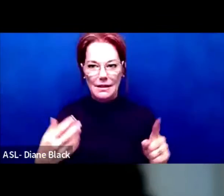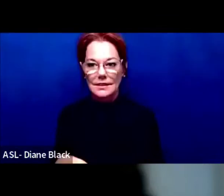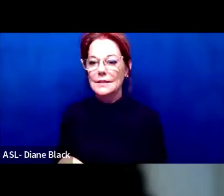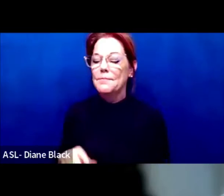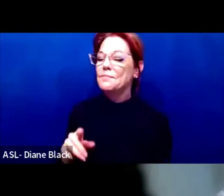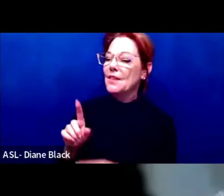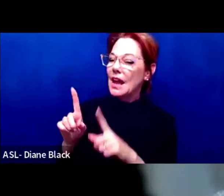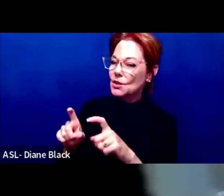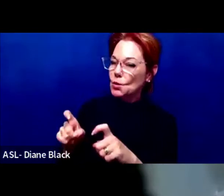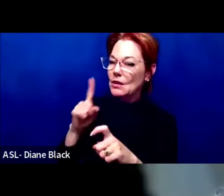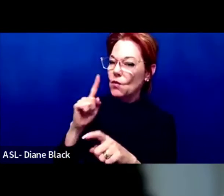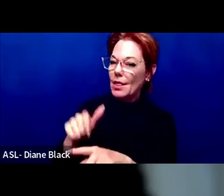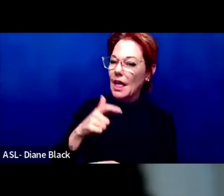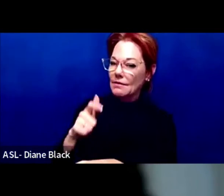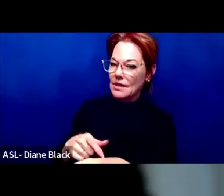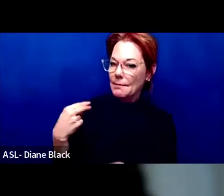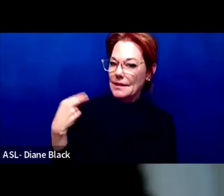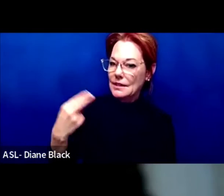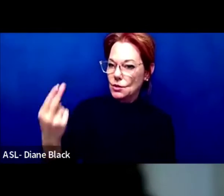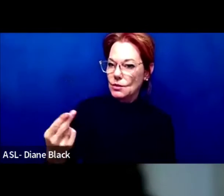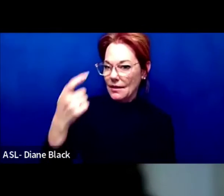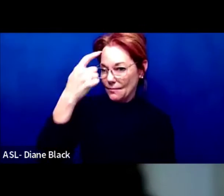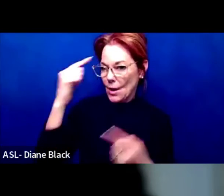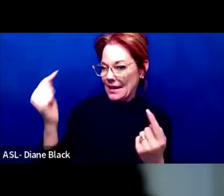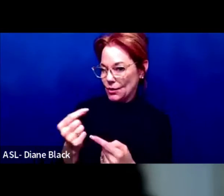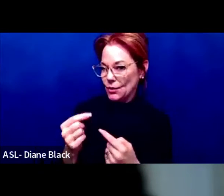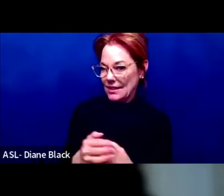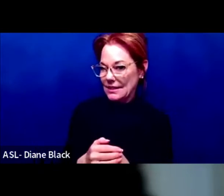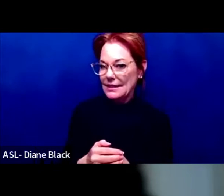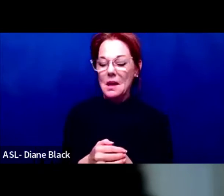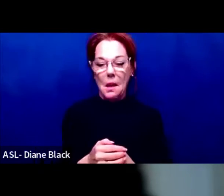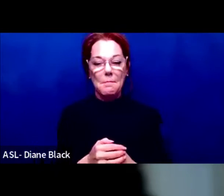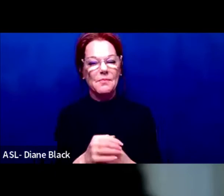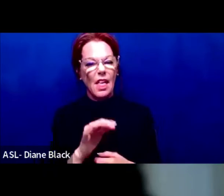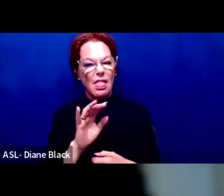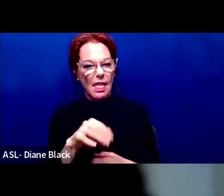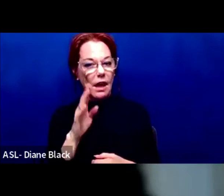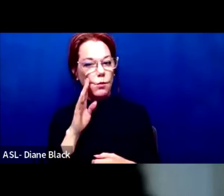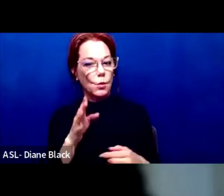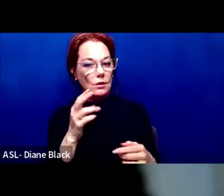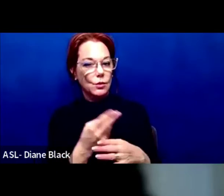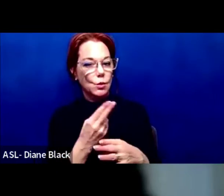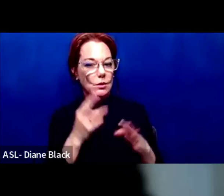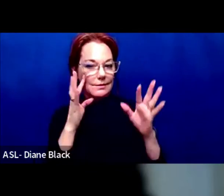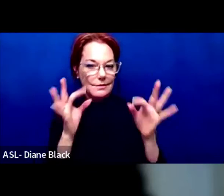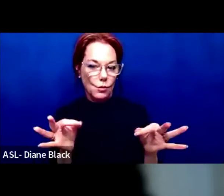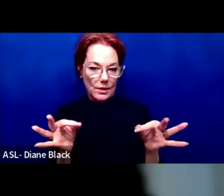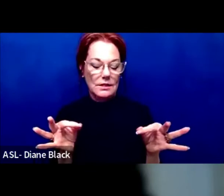lifetime history of brain injury. Traci Barney: So that's how we will determine and then we'll